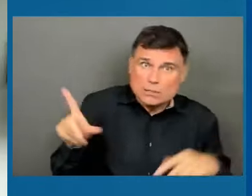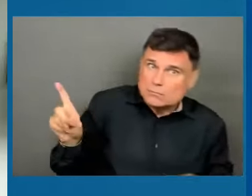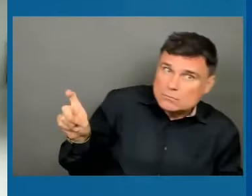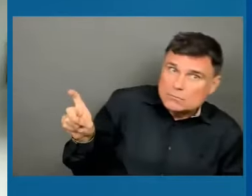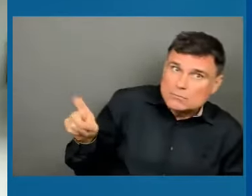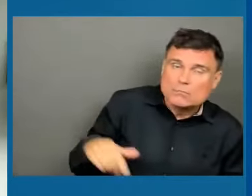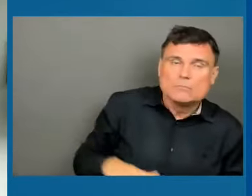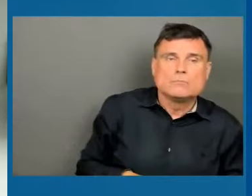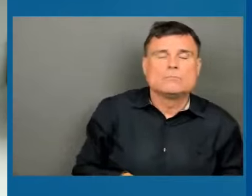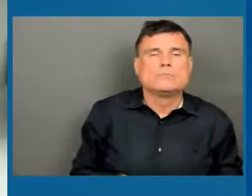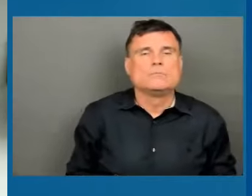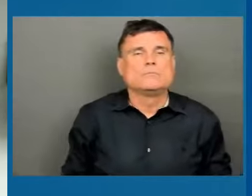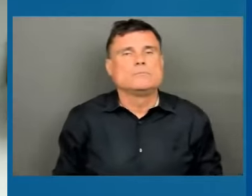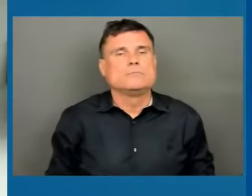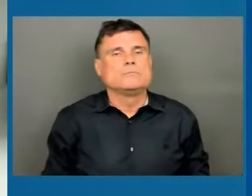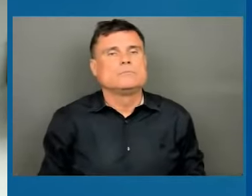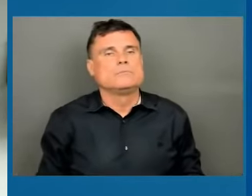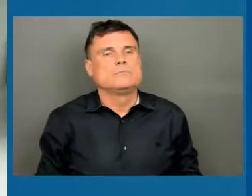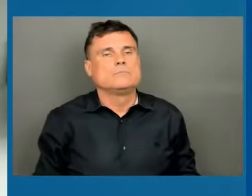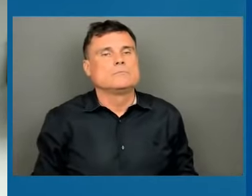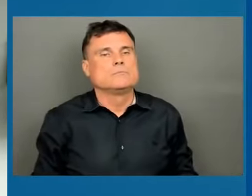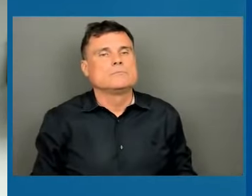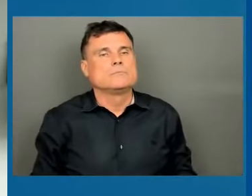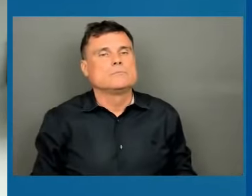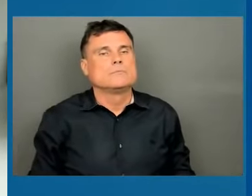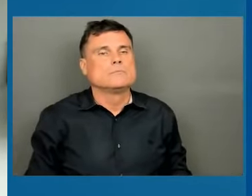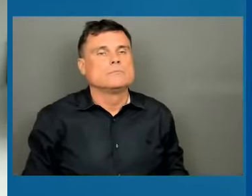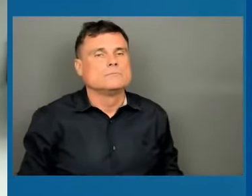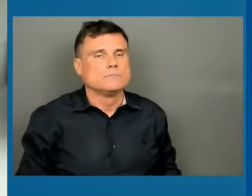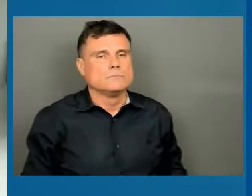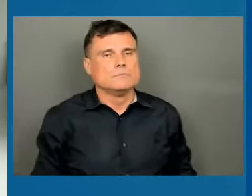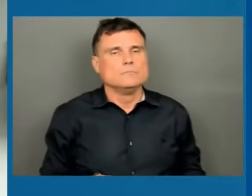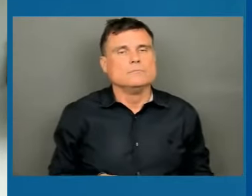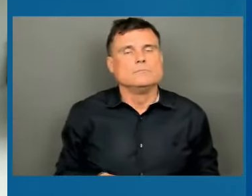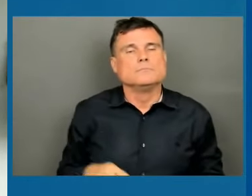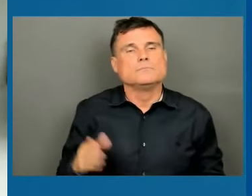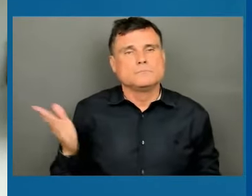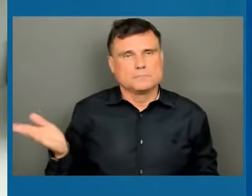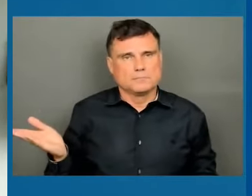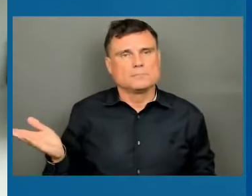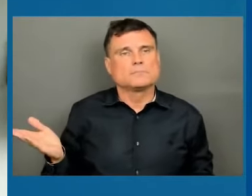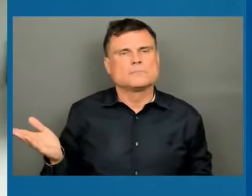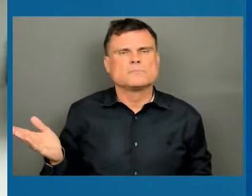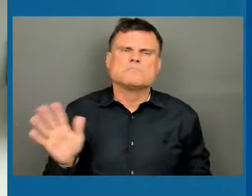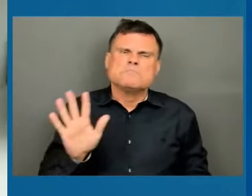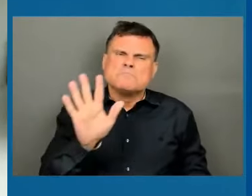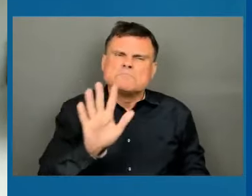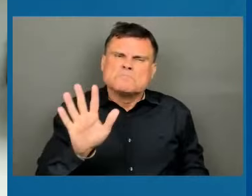management B.C. In the terrace area there we have roughly 300 people that were reported as